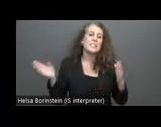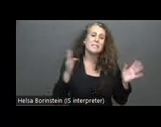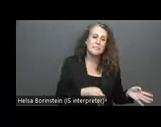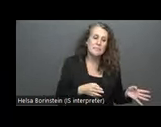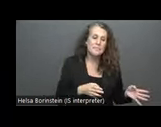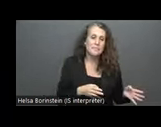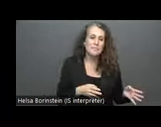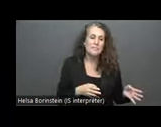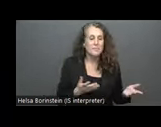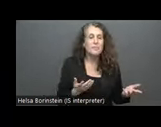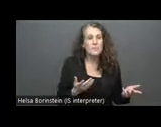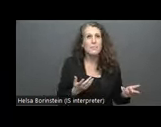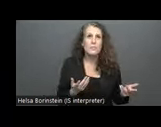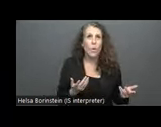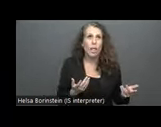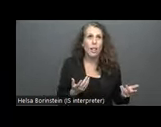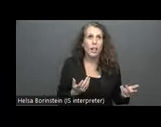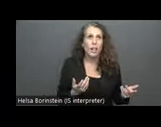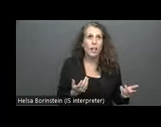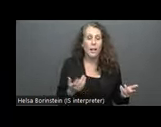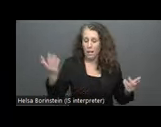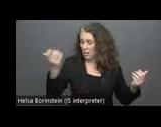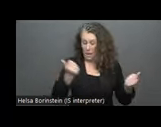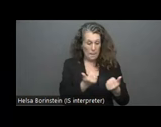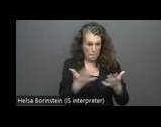scene. Fantastic FedEx or not even after 15 months, I suppose, and I don't know dispose